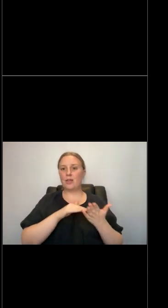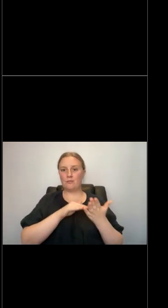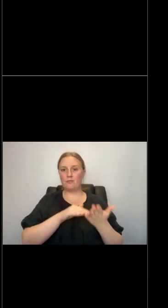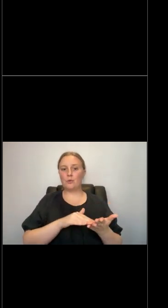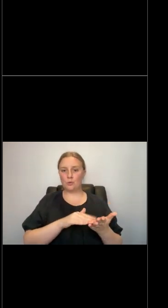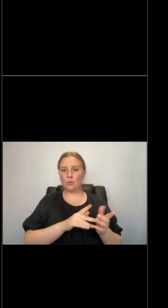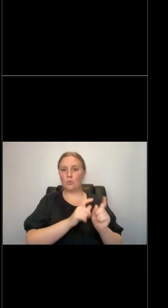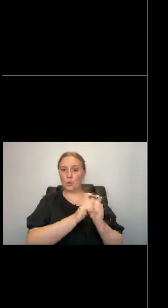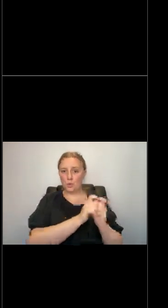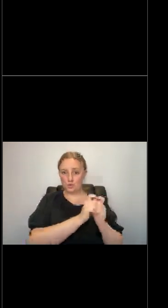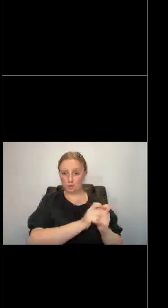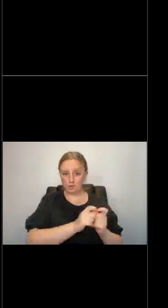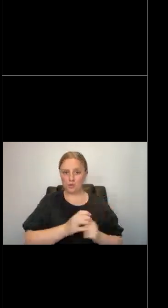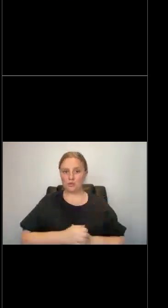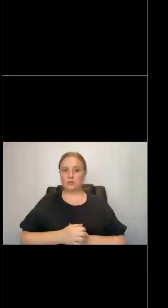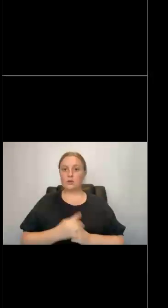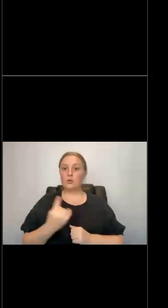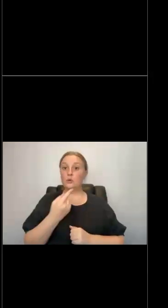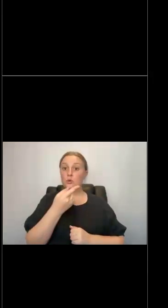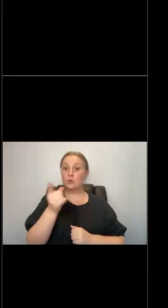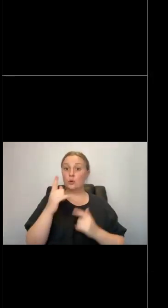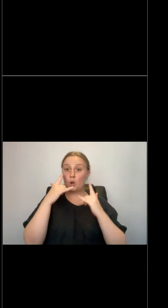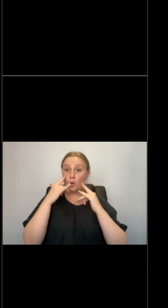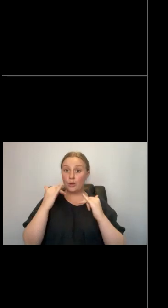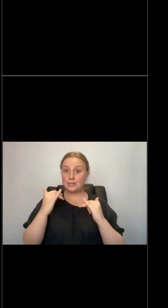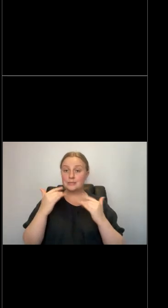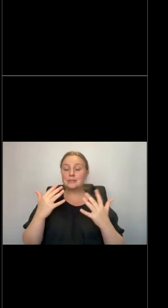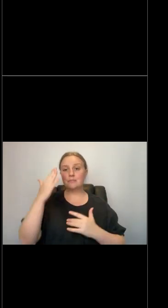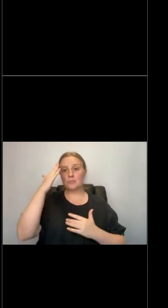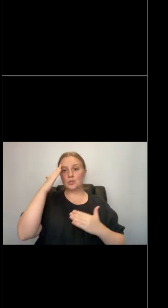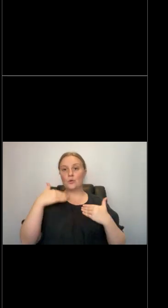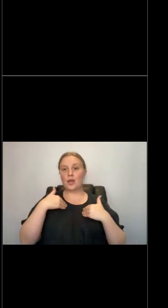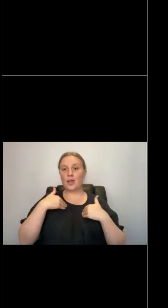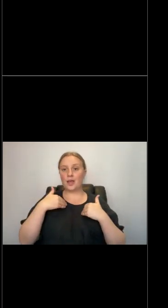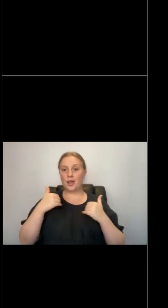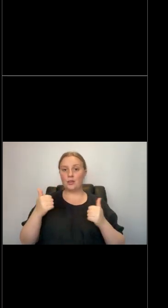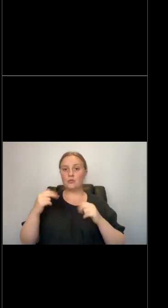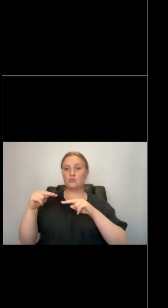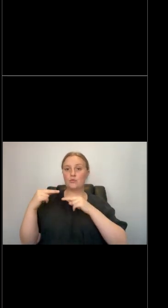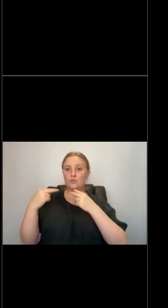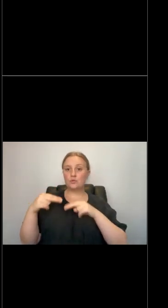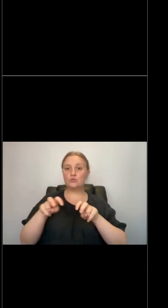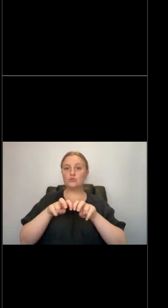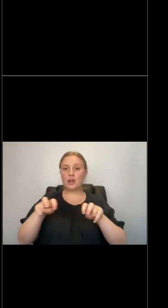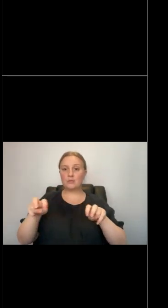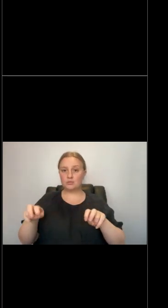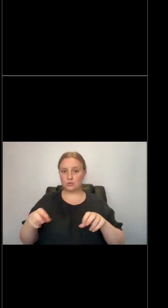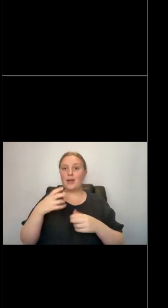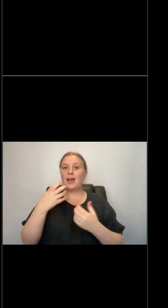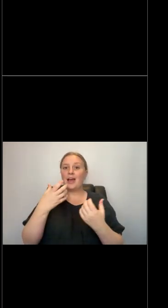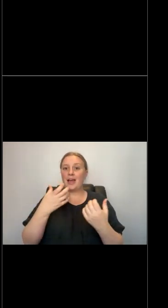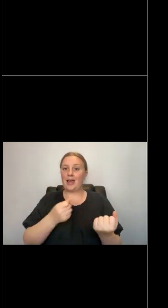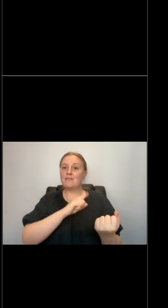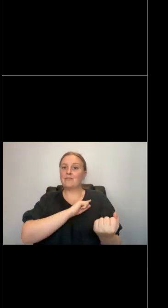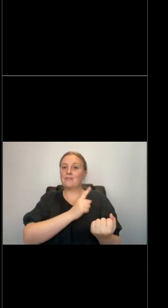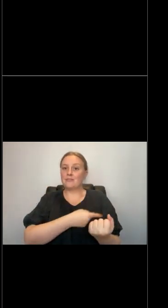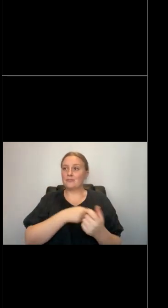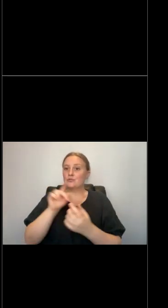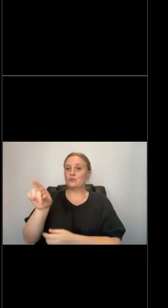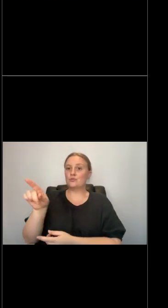the Mental Health Review Tribunal does have the discretion to appoint legal representatives to certain matters and listed a number of matters, said